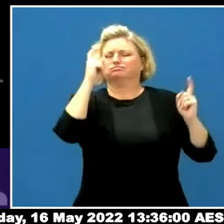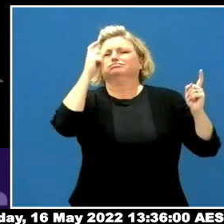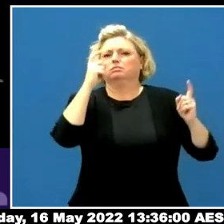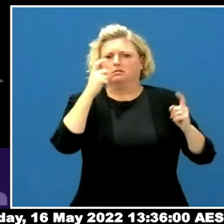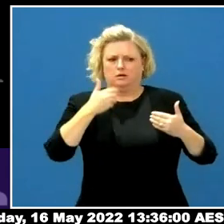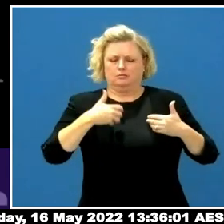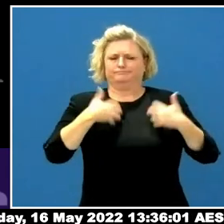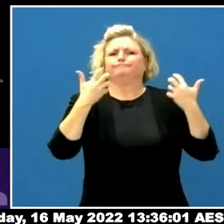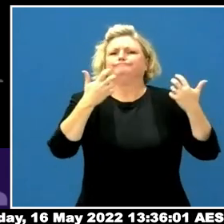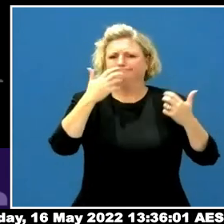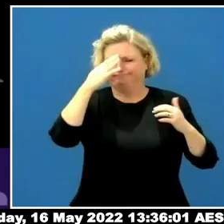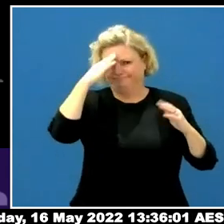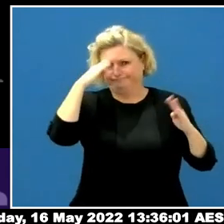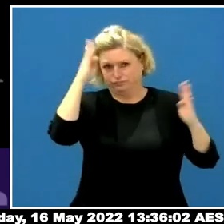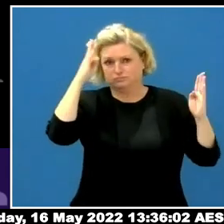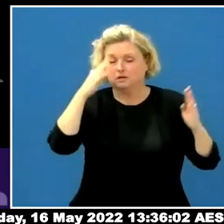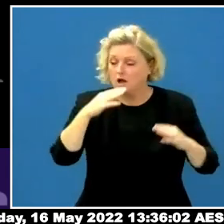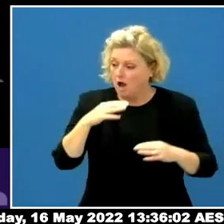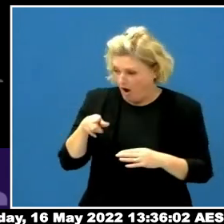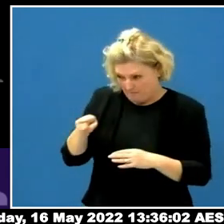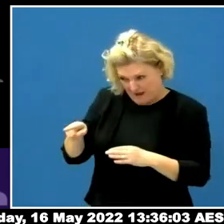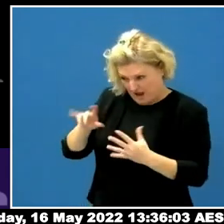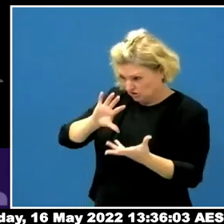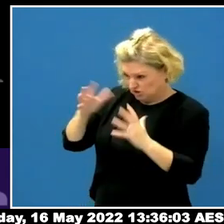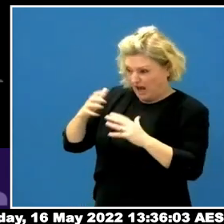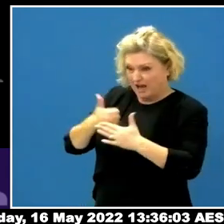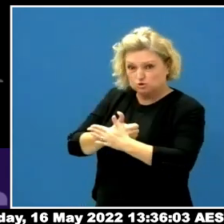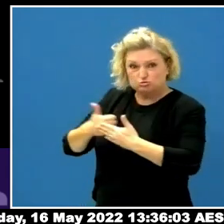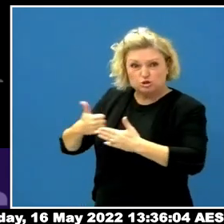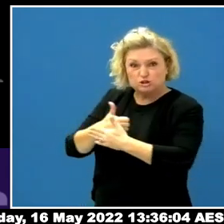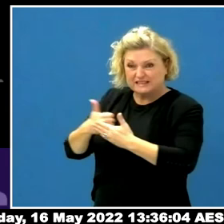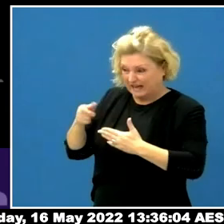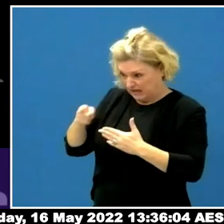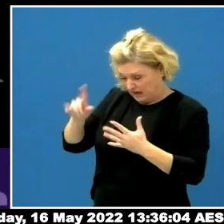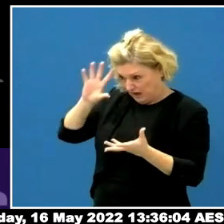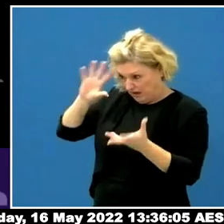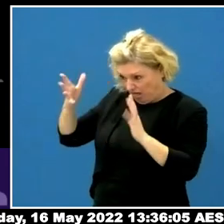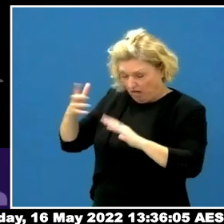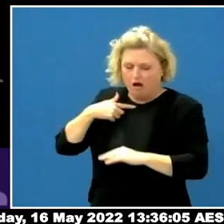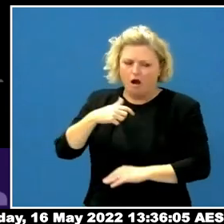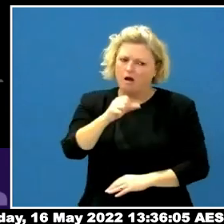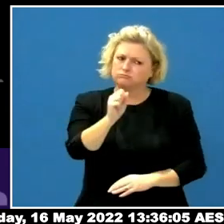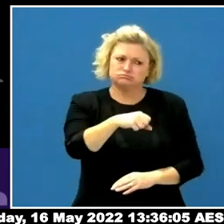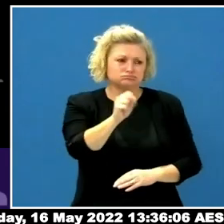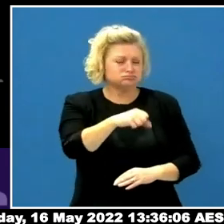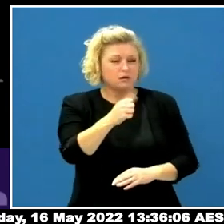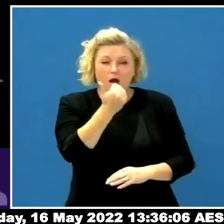Things being done different, rearranging his room, rearranging, you know - if he knows